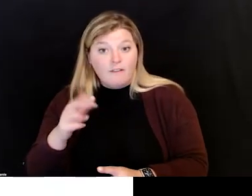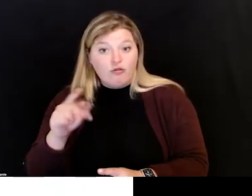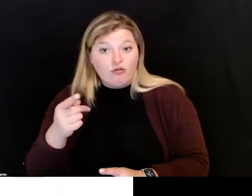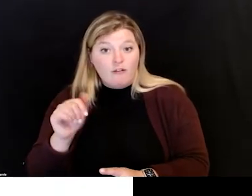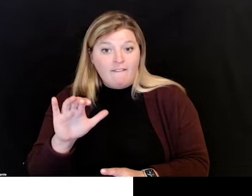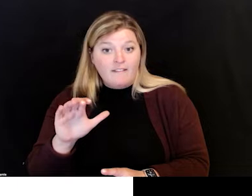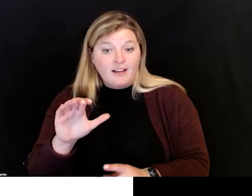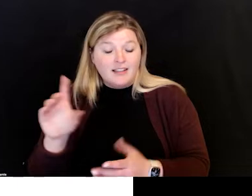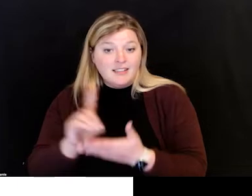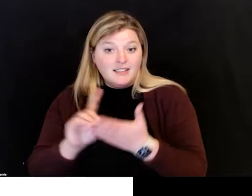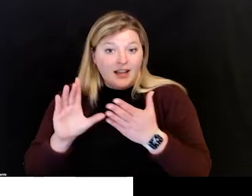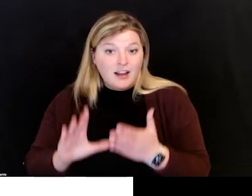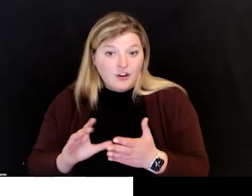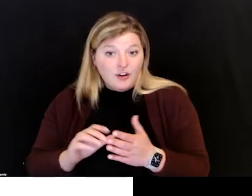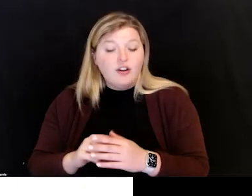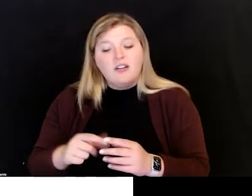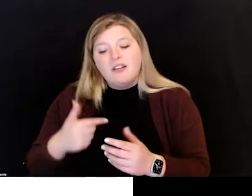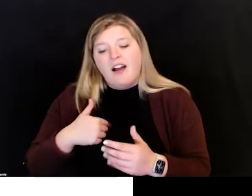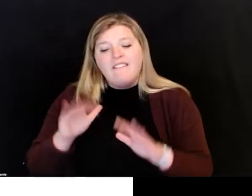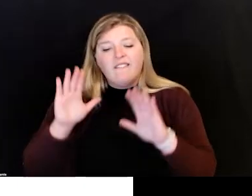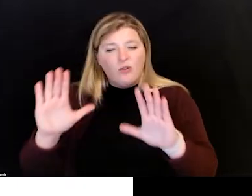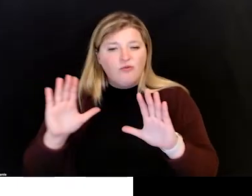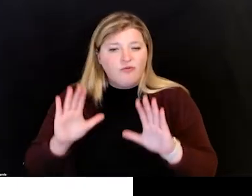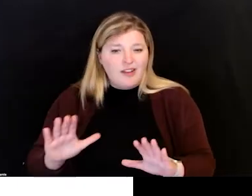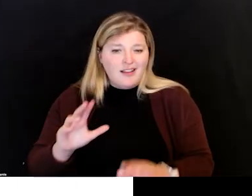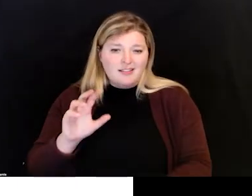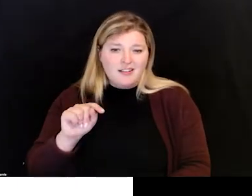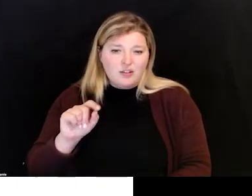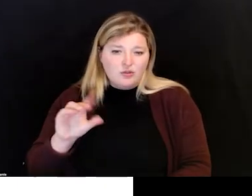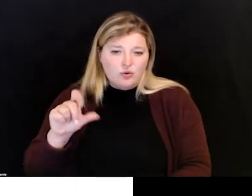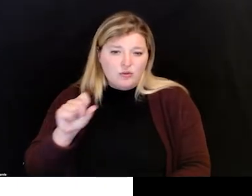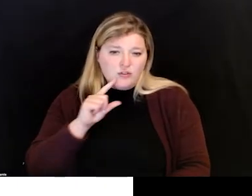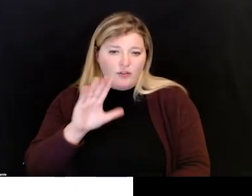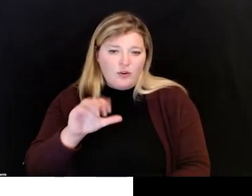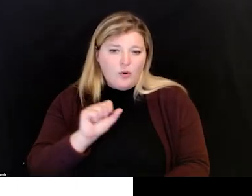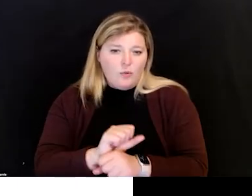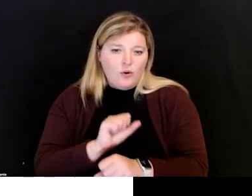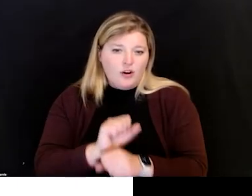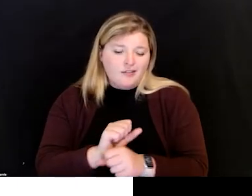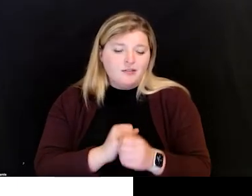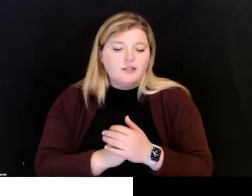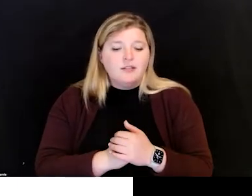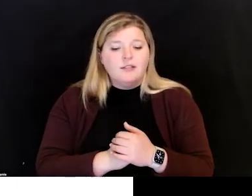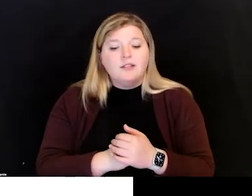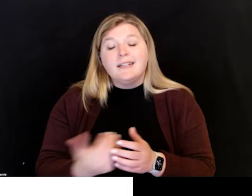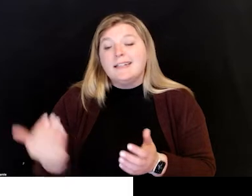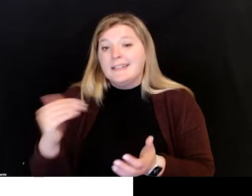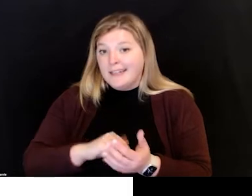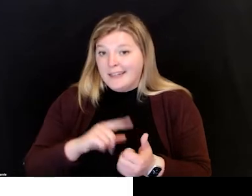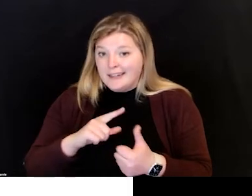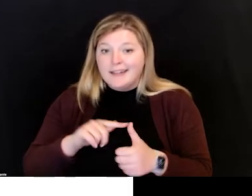there are some fantastic tools that you can use in your work. There are, again, accessibility coordinators,